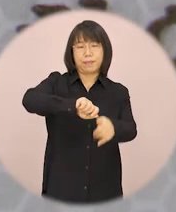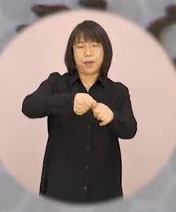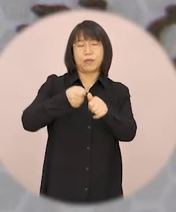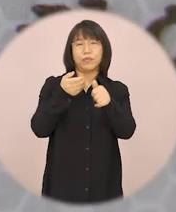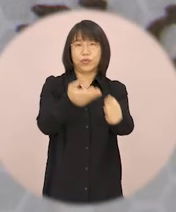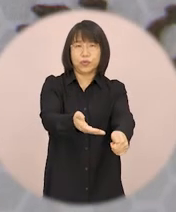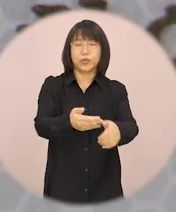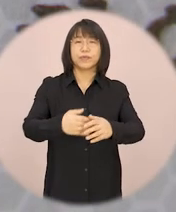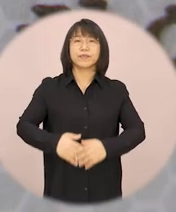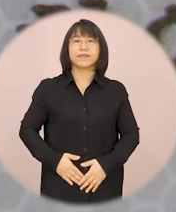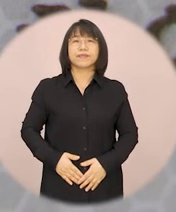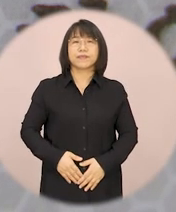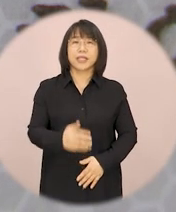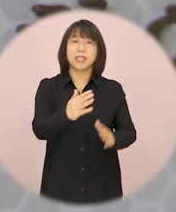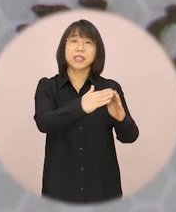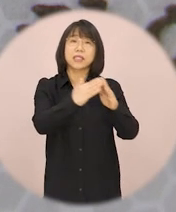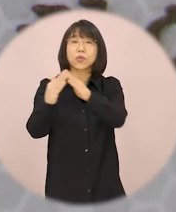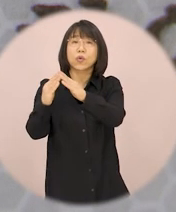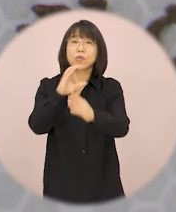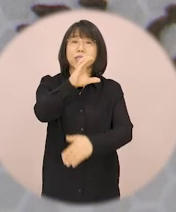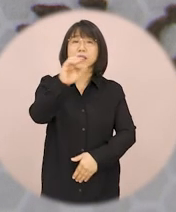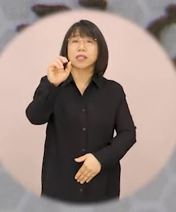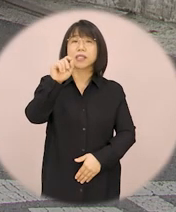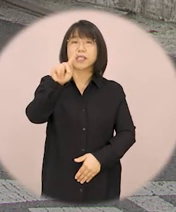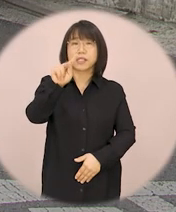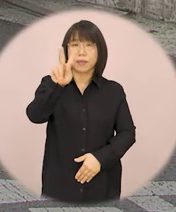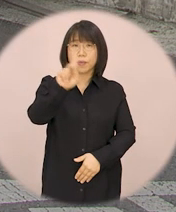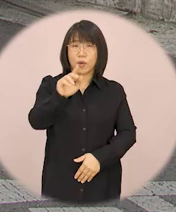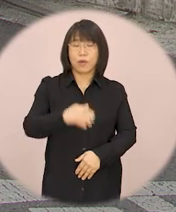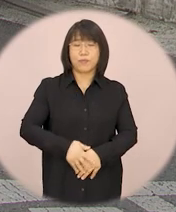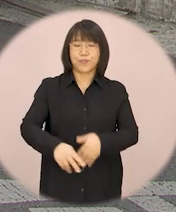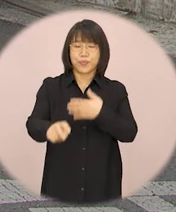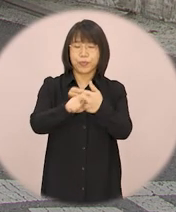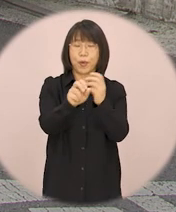Mobile CCTVs are used not only to prevent illegal speculation in the region